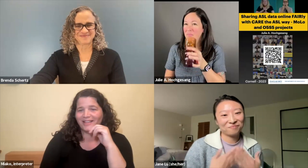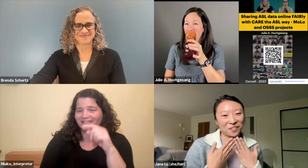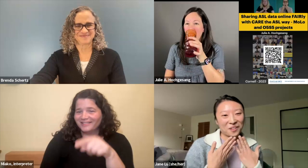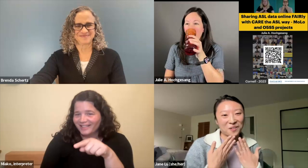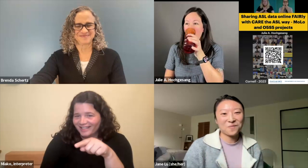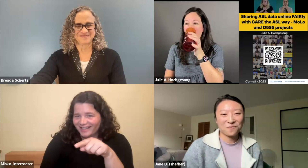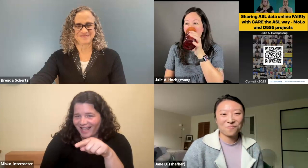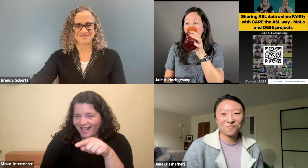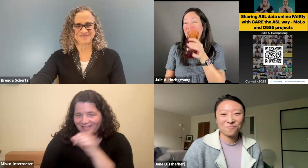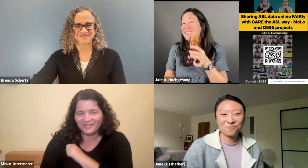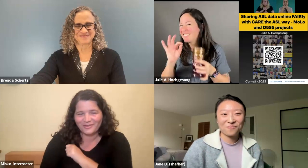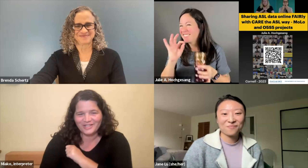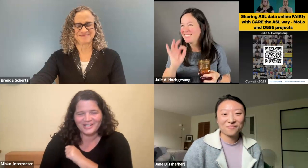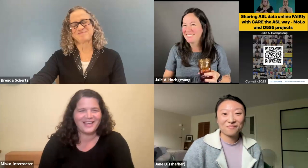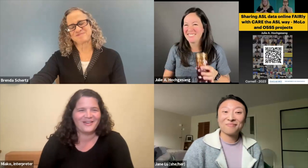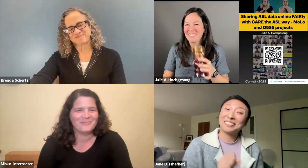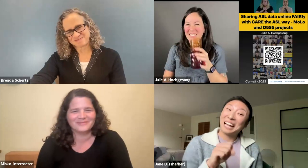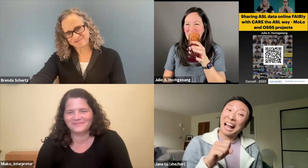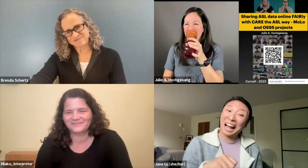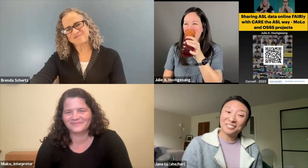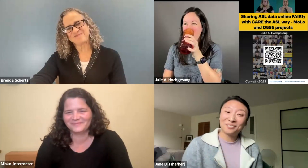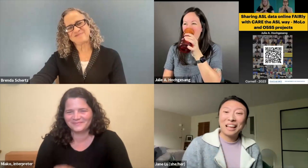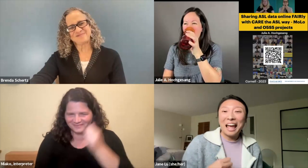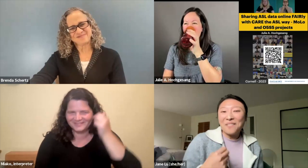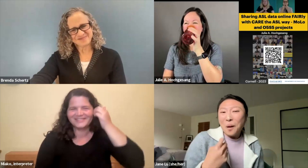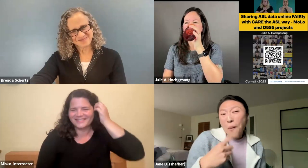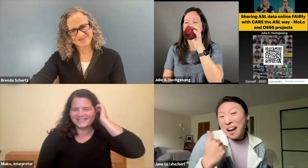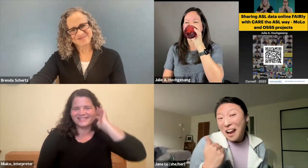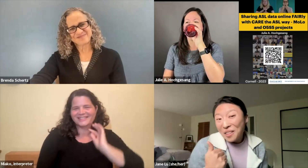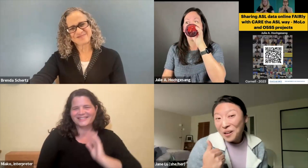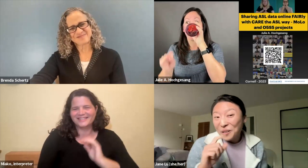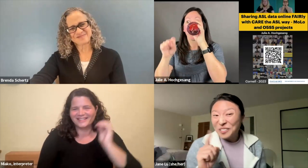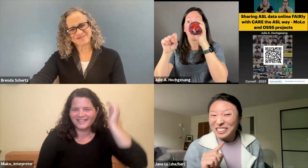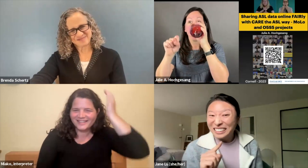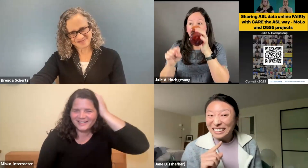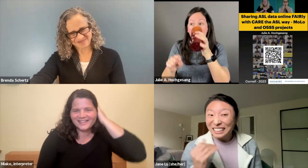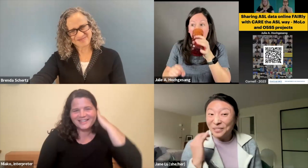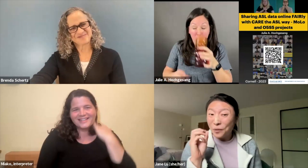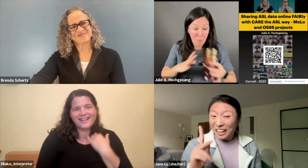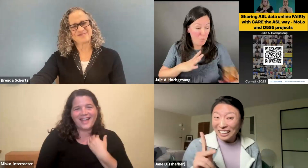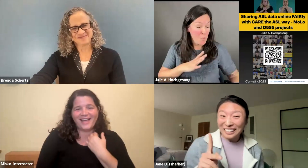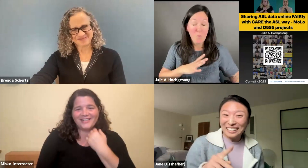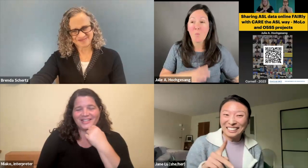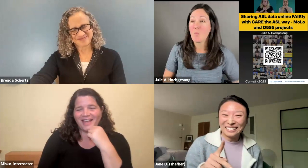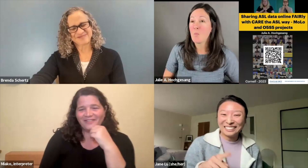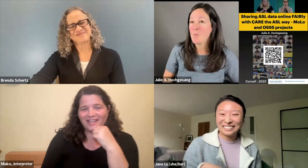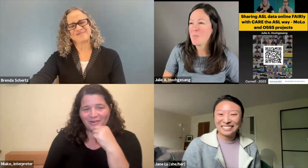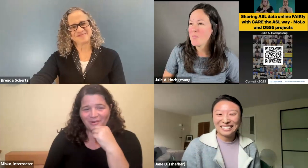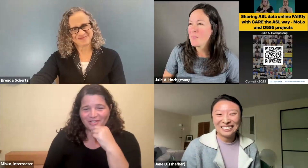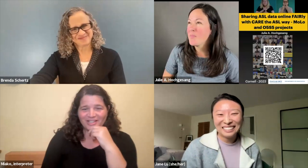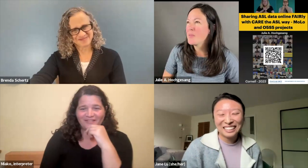that did that answer your question I hope I actually have another question if